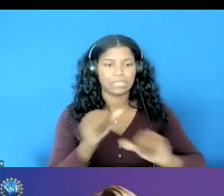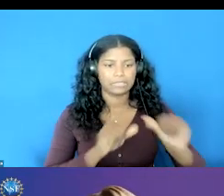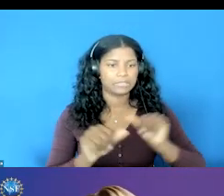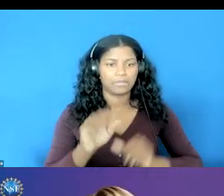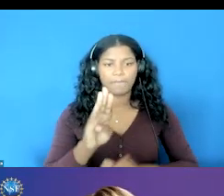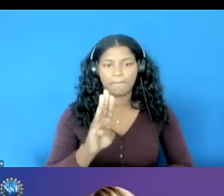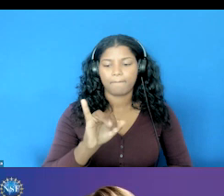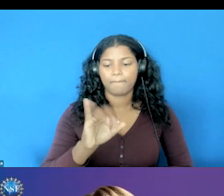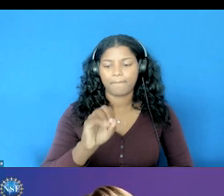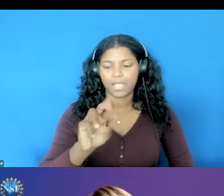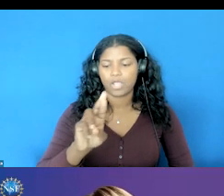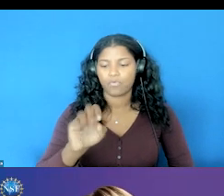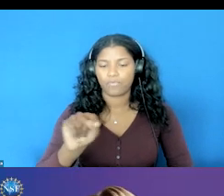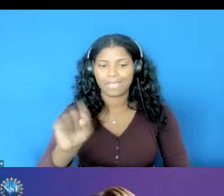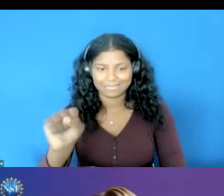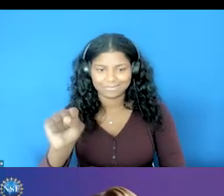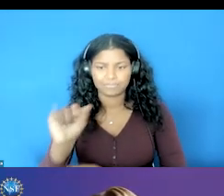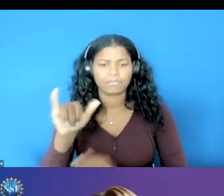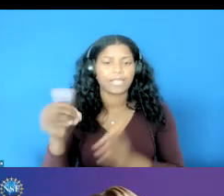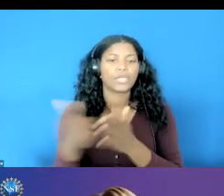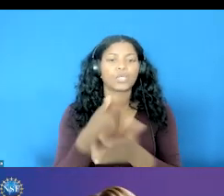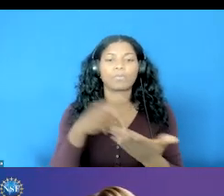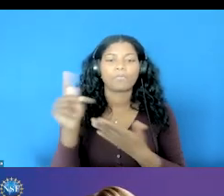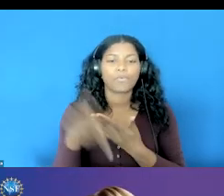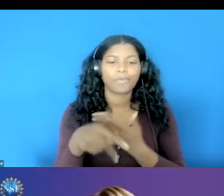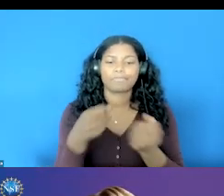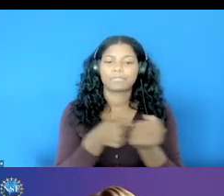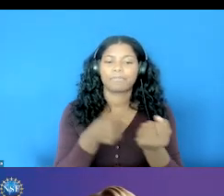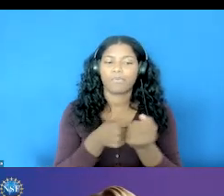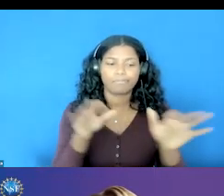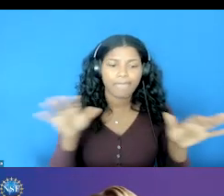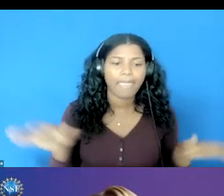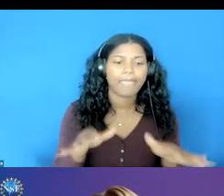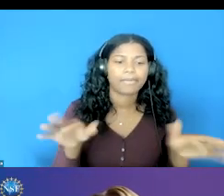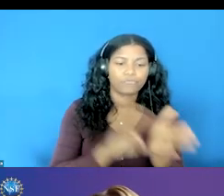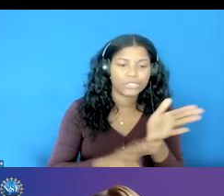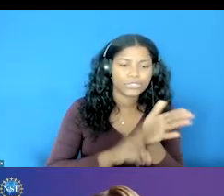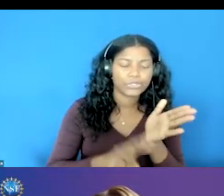This is a new program that supports active research in the biological sciences by cohorts